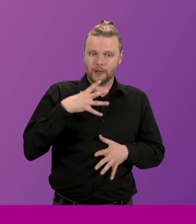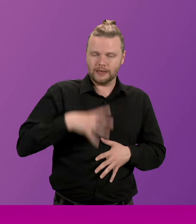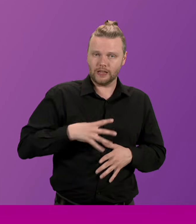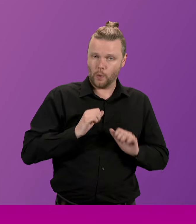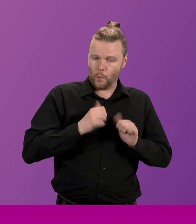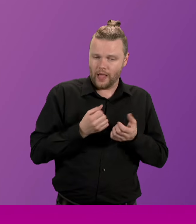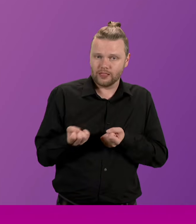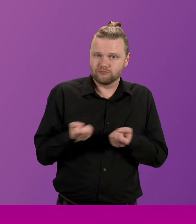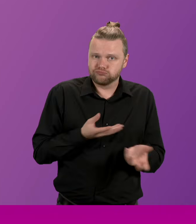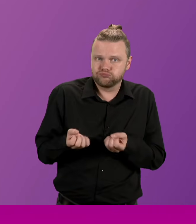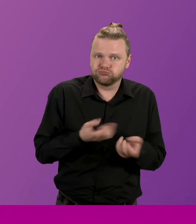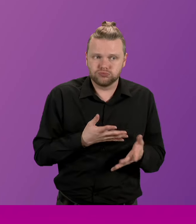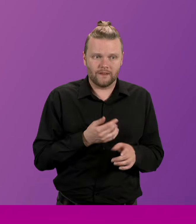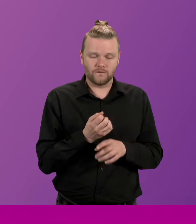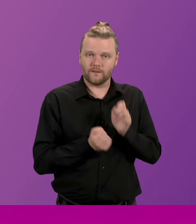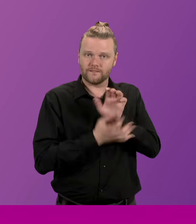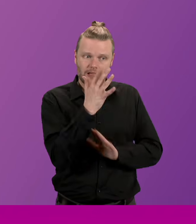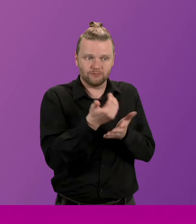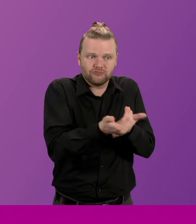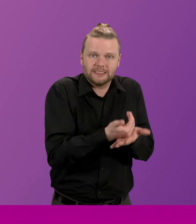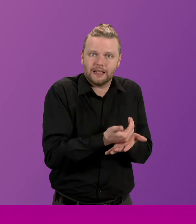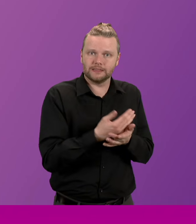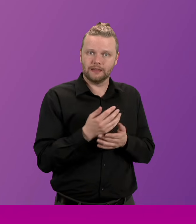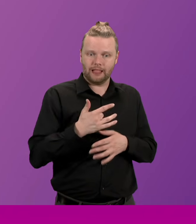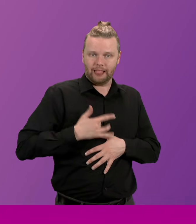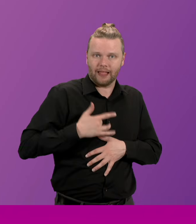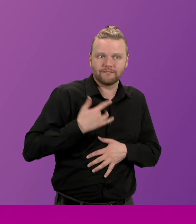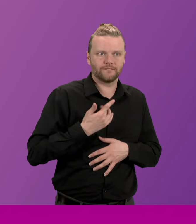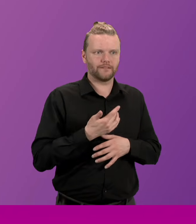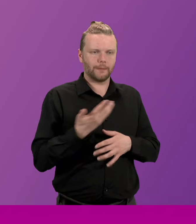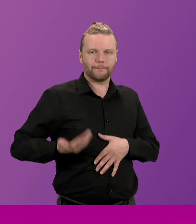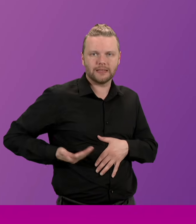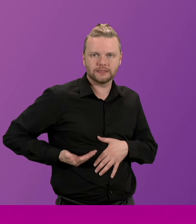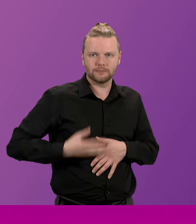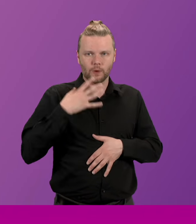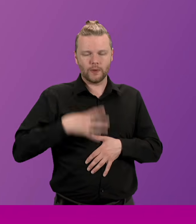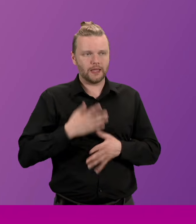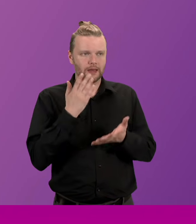fire service to save lives and protect businesses, with a need for appropriate high-reach appliances.